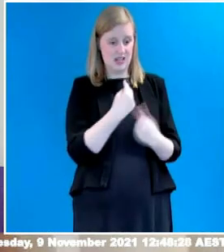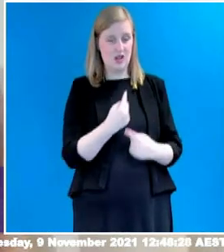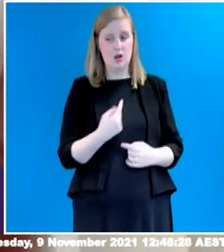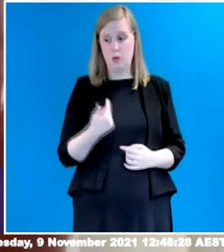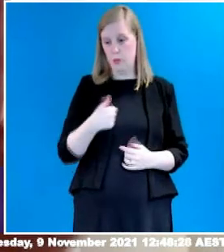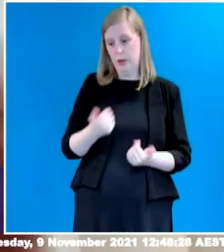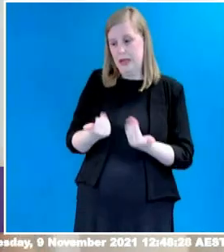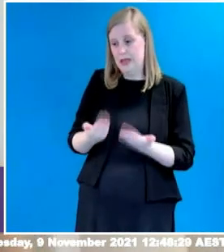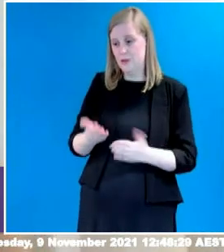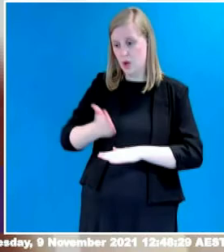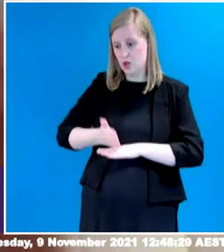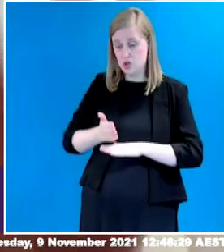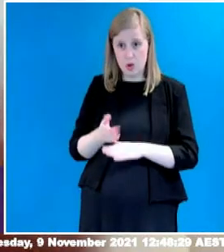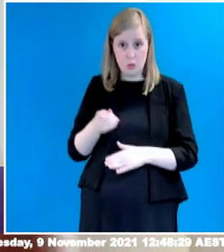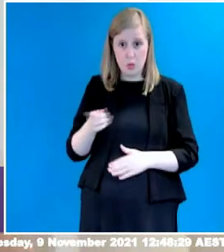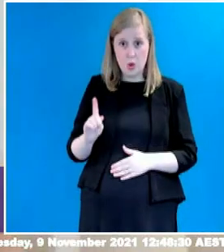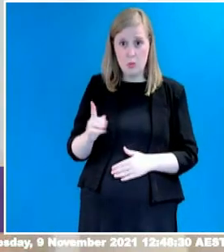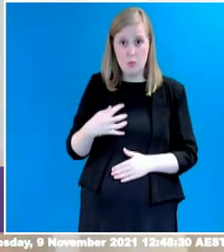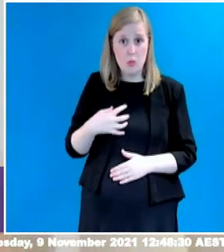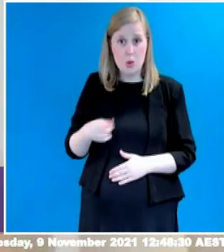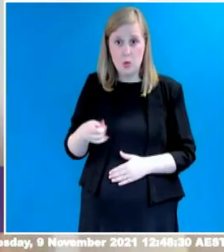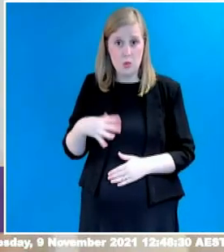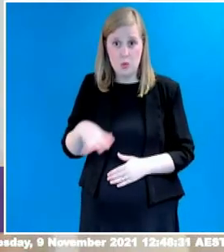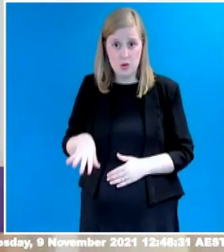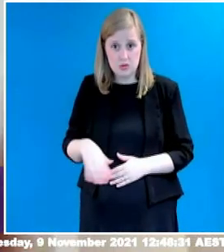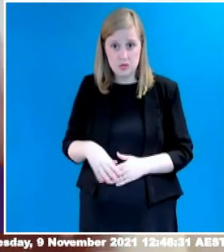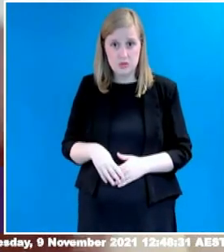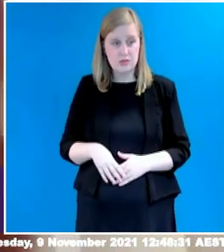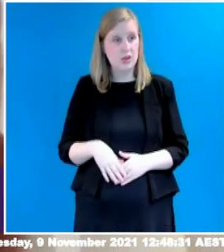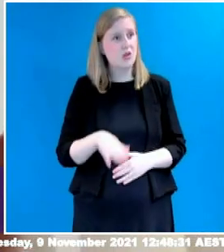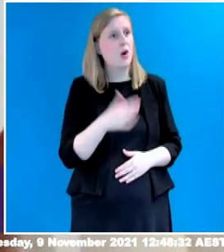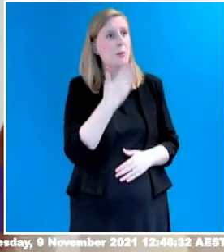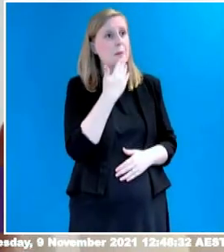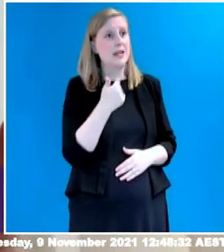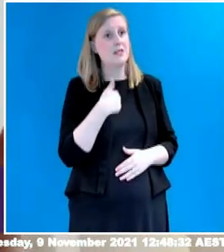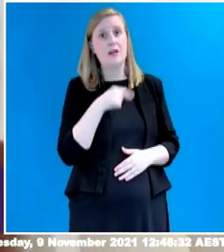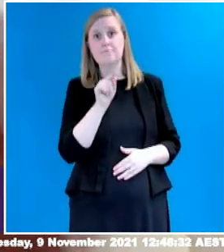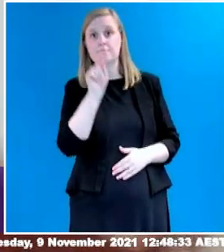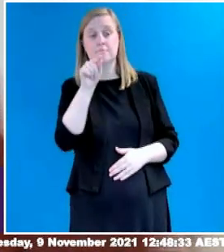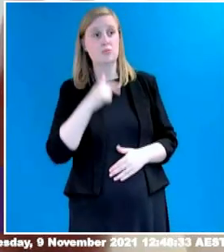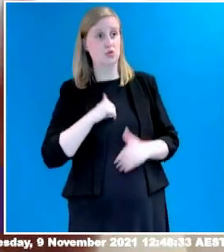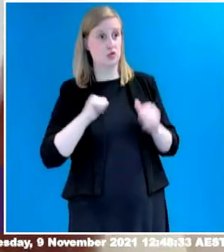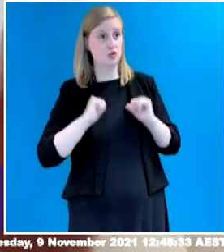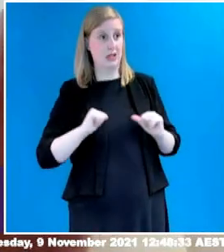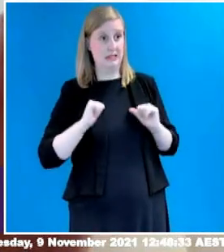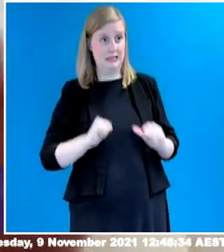You are here just to do this, you won't be going any further." You are literally given a job and that's it.